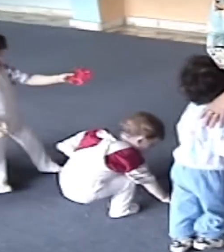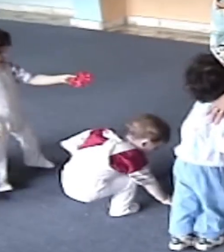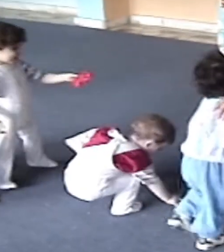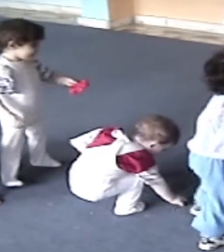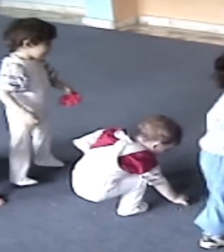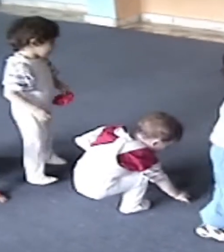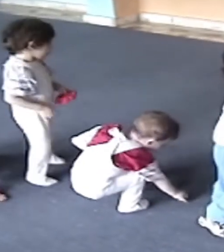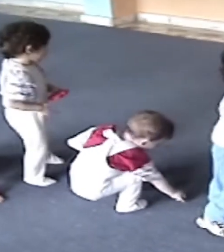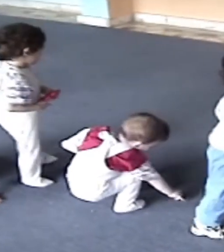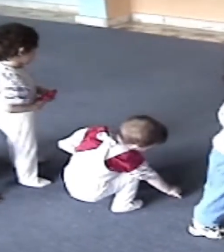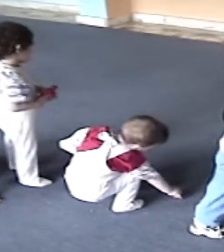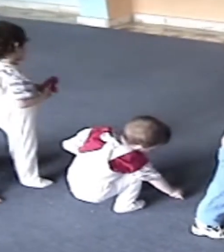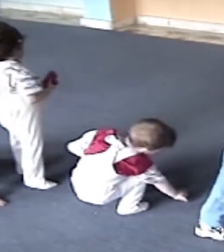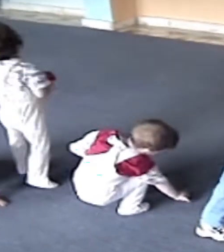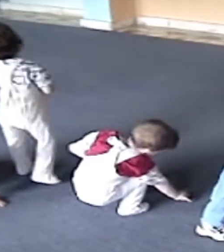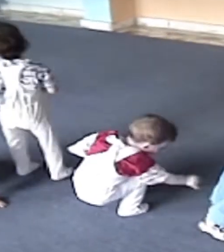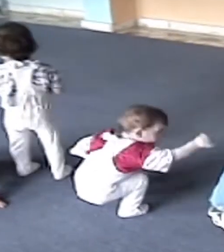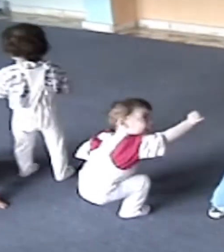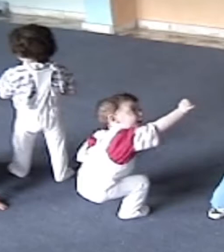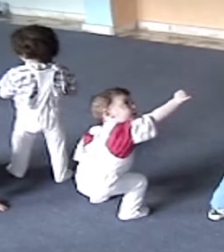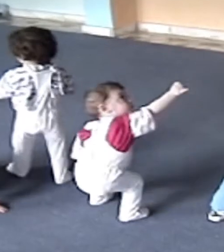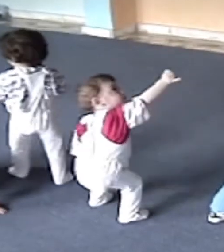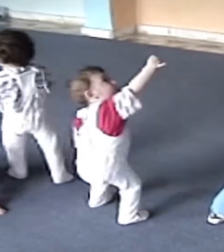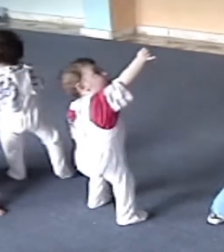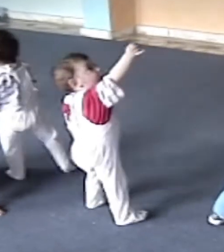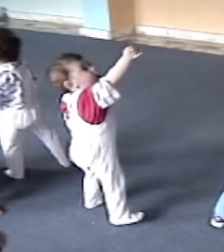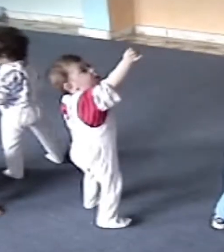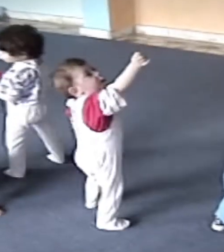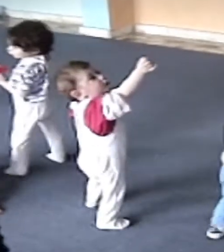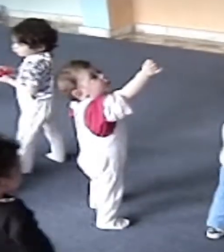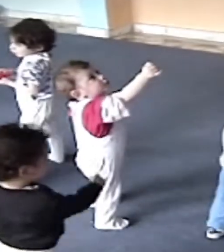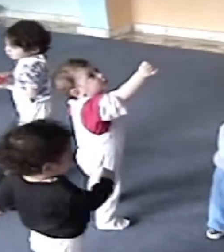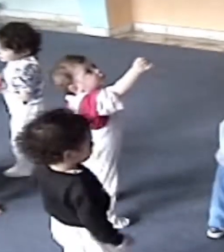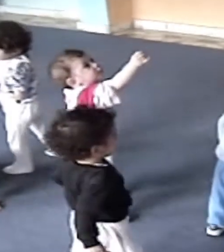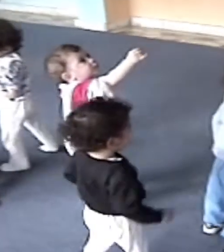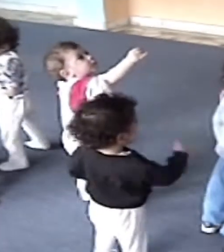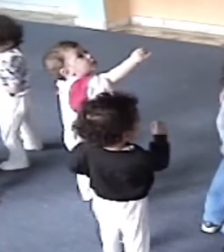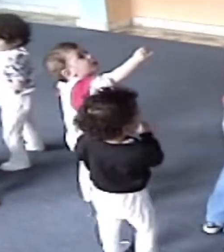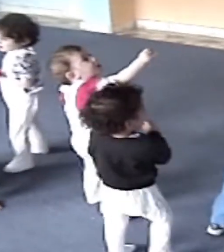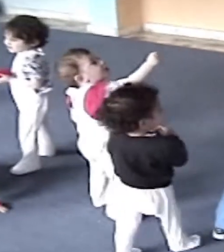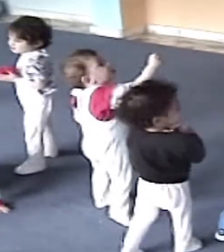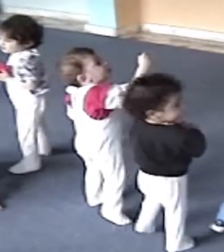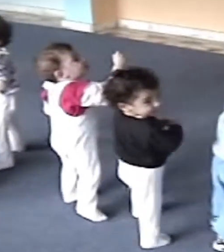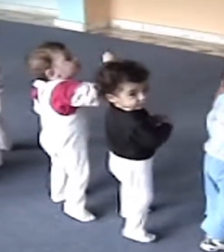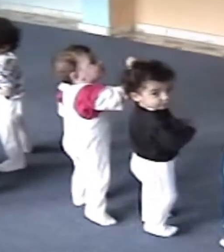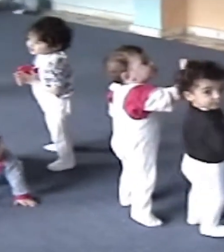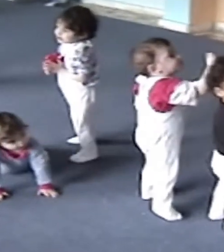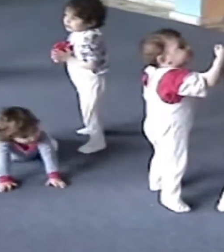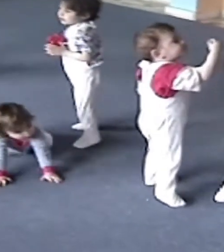that we were working at in Romania. Now, there are a couple of things that I would like you to note.